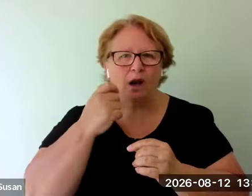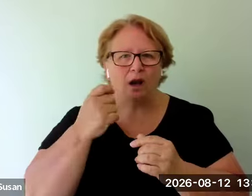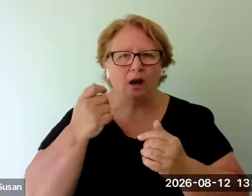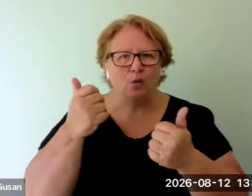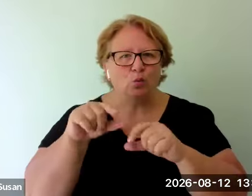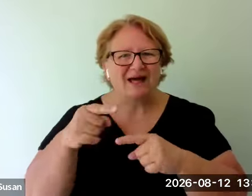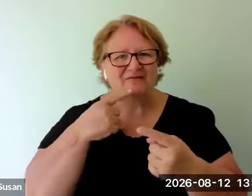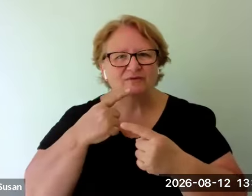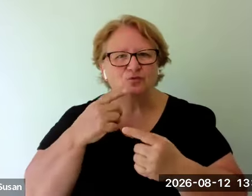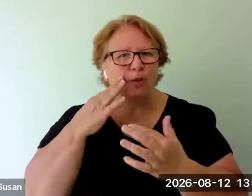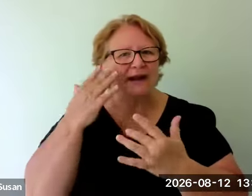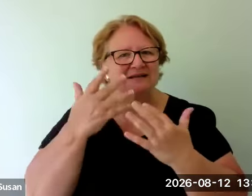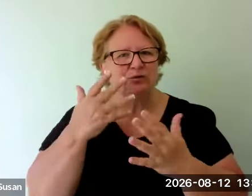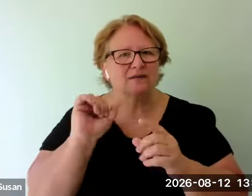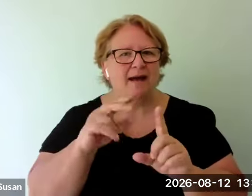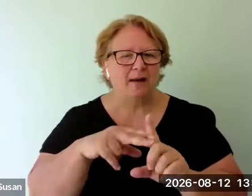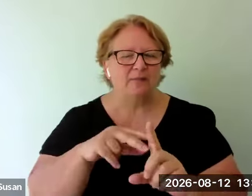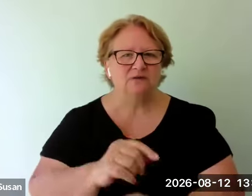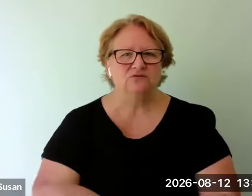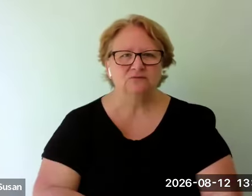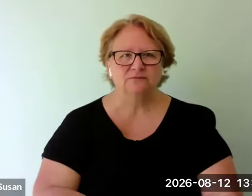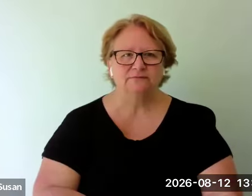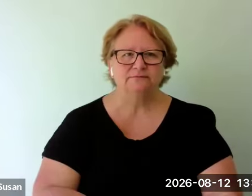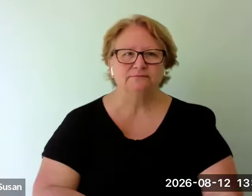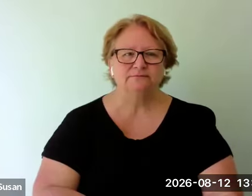Yes. This is why we have specifically said those career